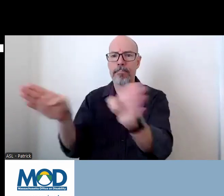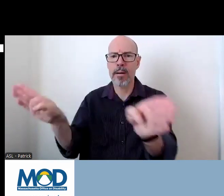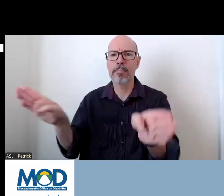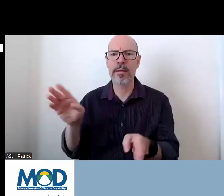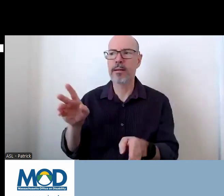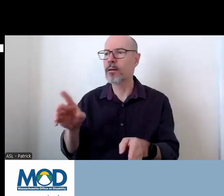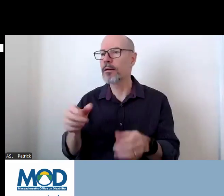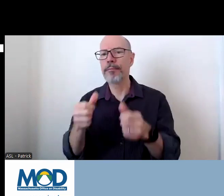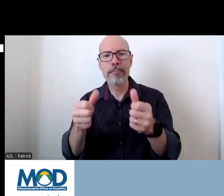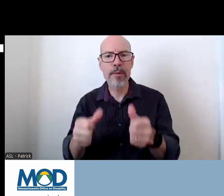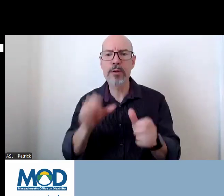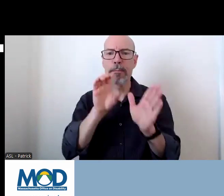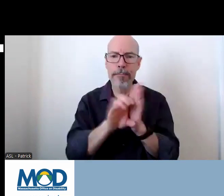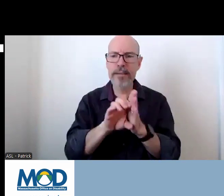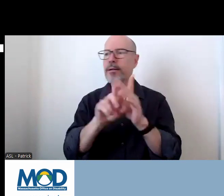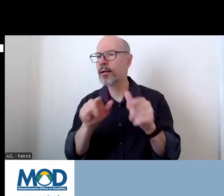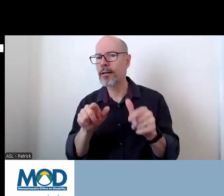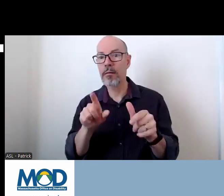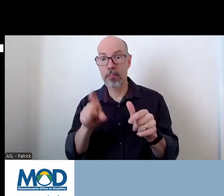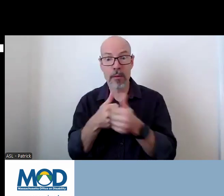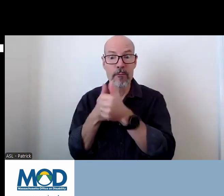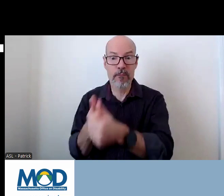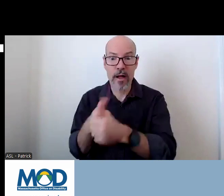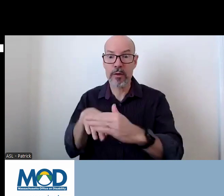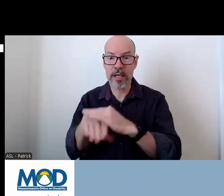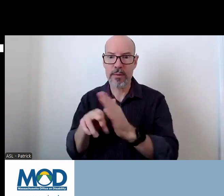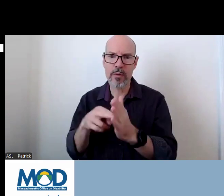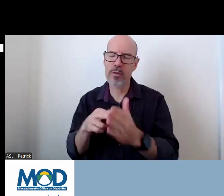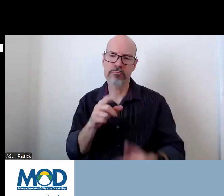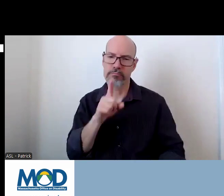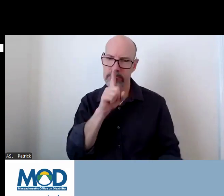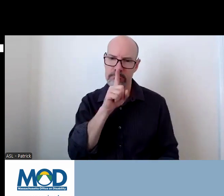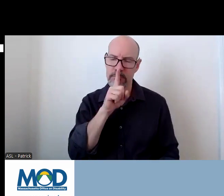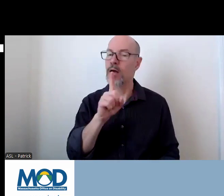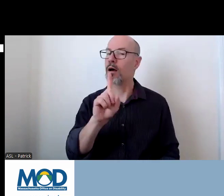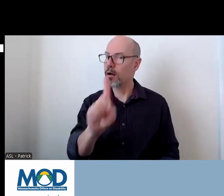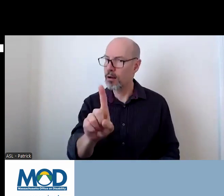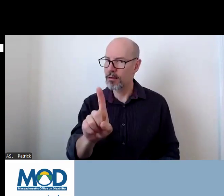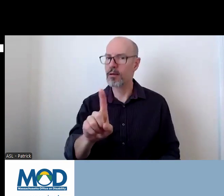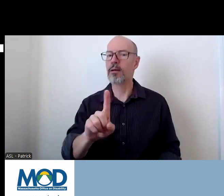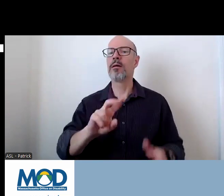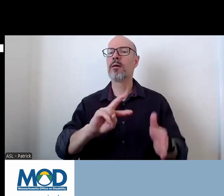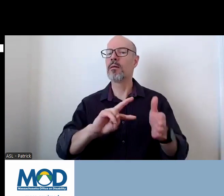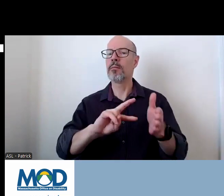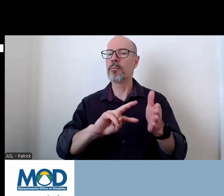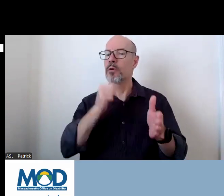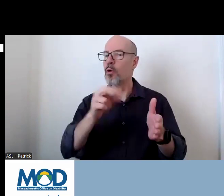know, to that forum. This does not mean that any third-party is exempt.